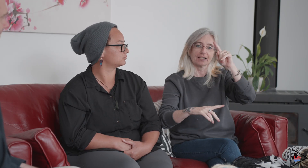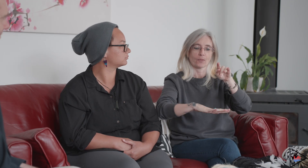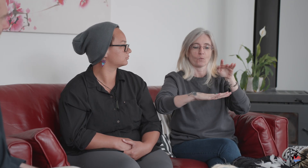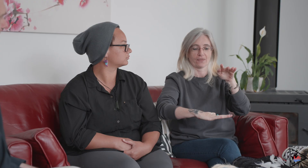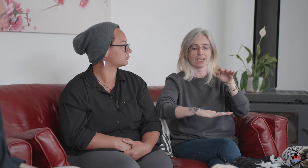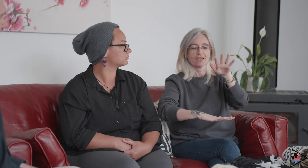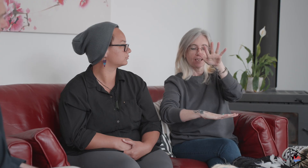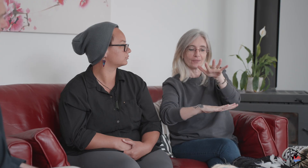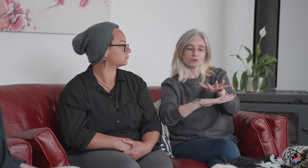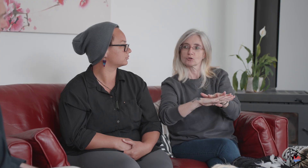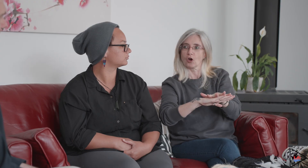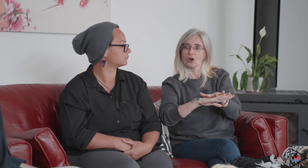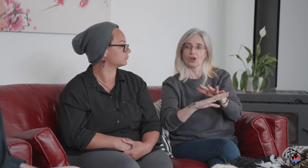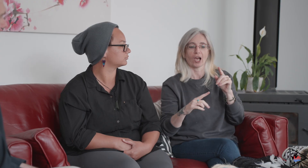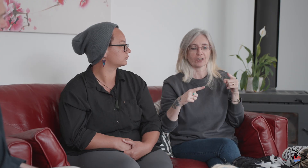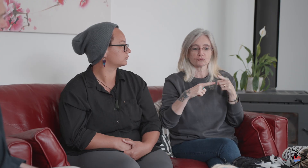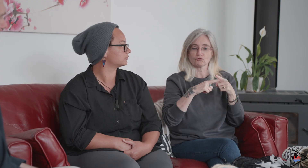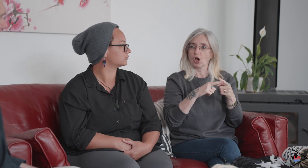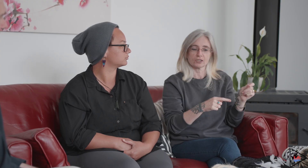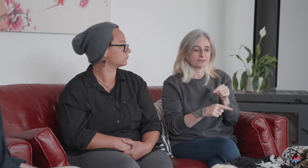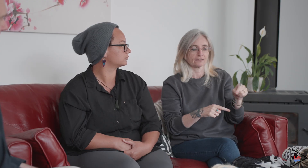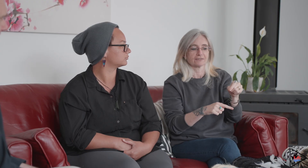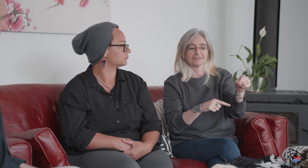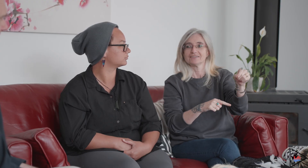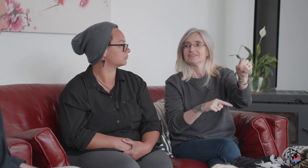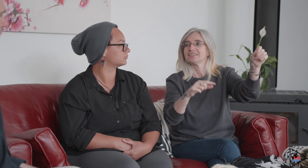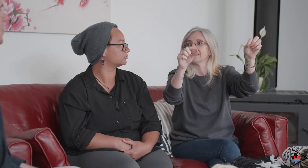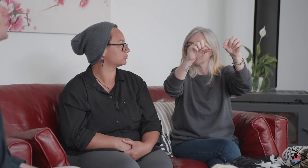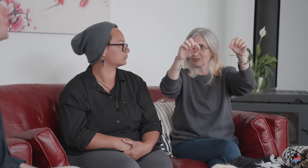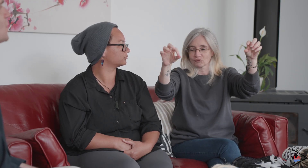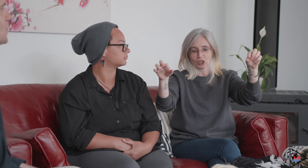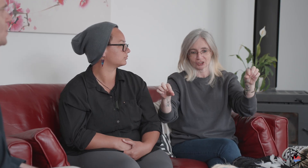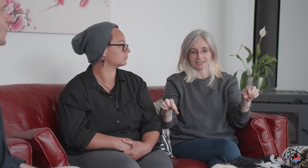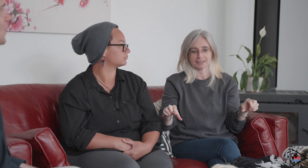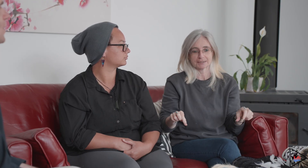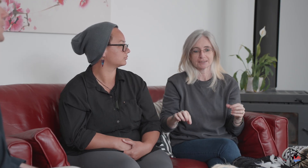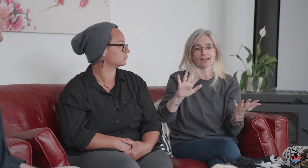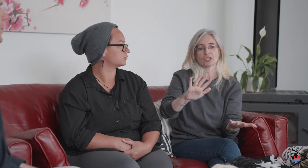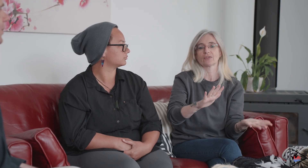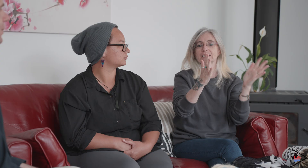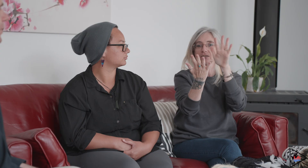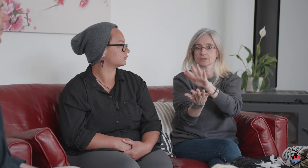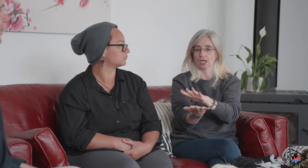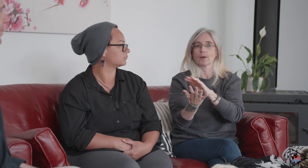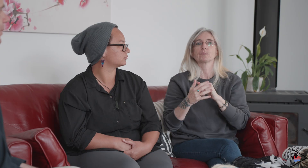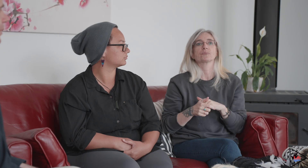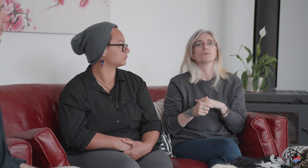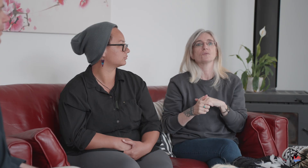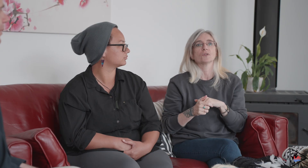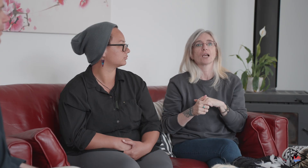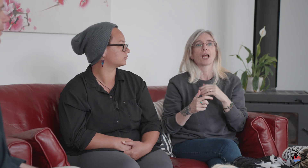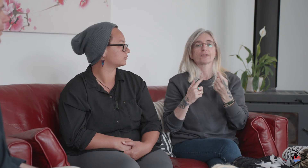them out in front of you and you make a lattice and then you begin to do the weaving around that